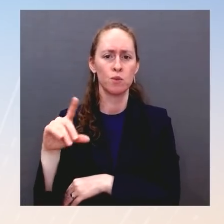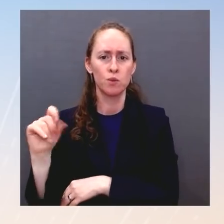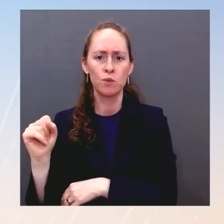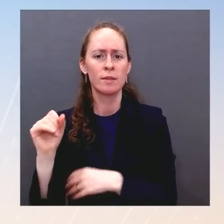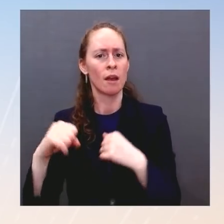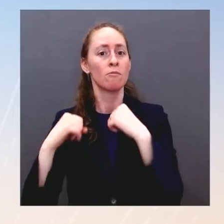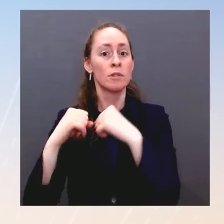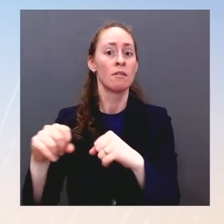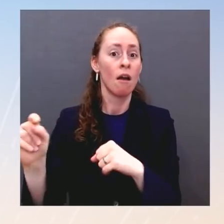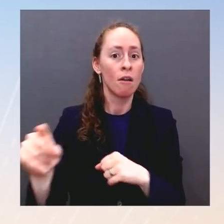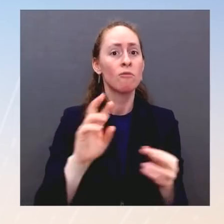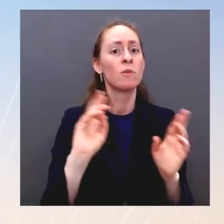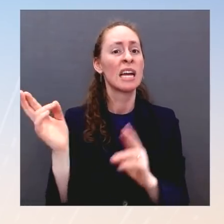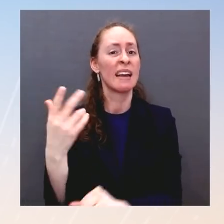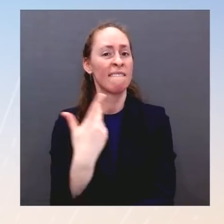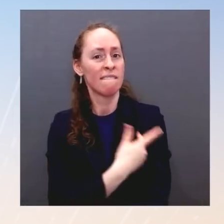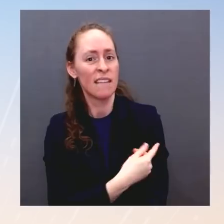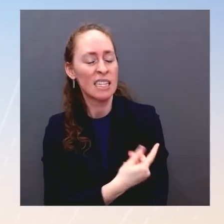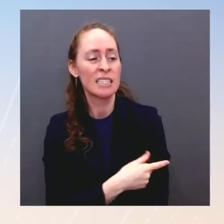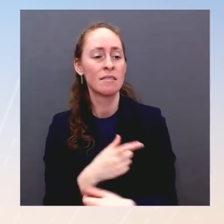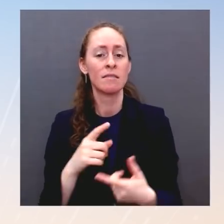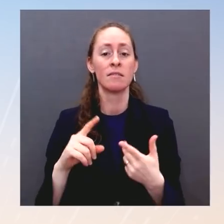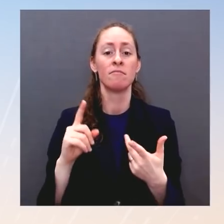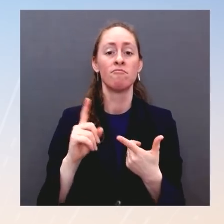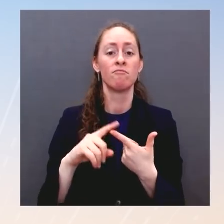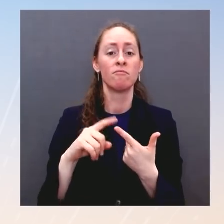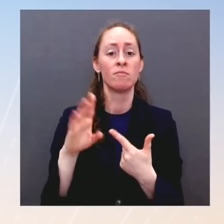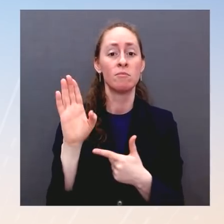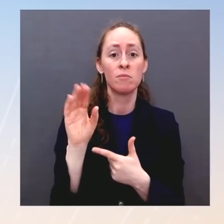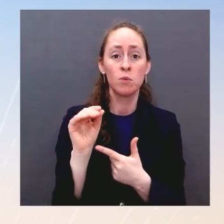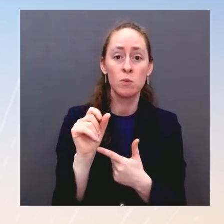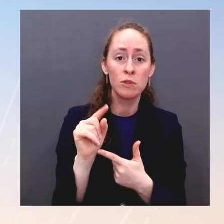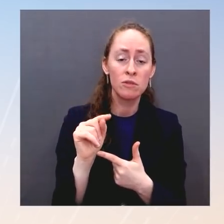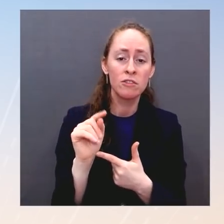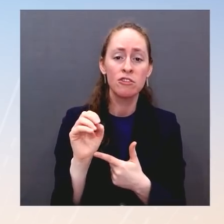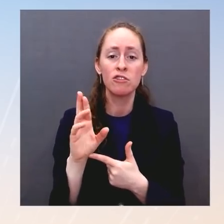testing, high-quality masks, improved ventilation. Over 200 million people are vaccinated.